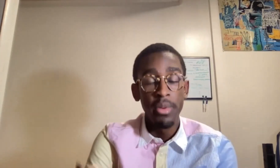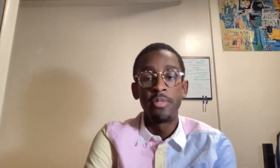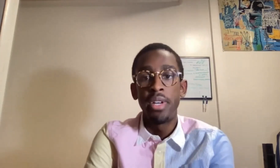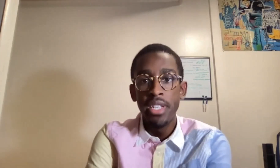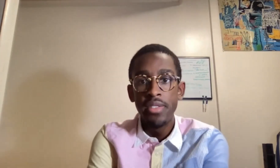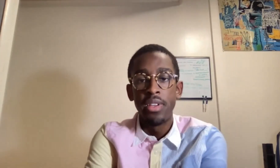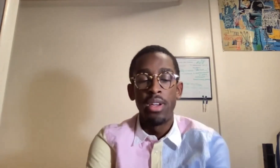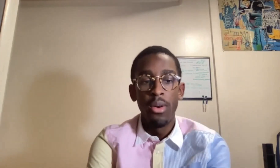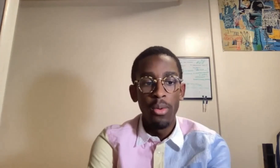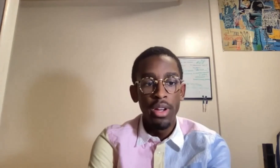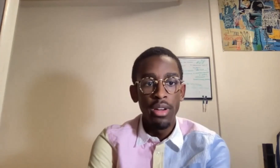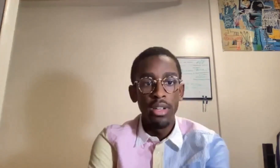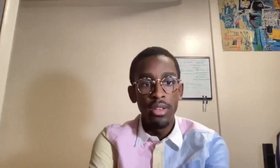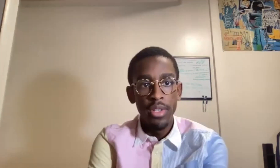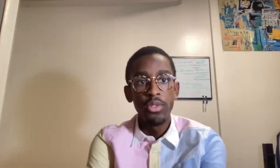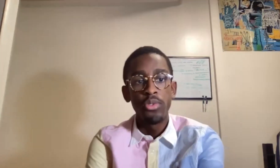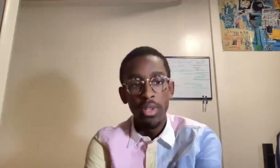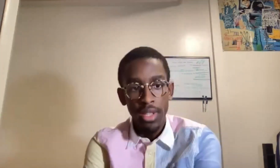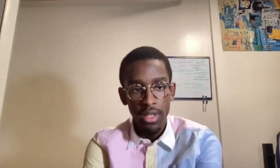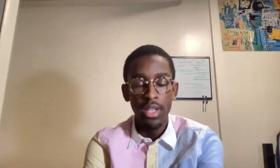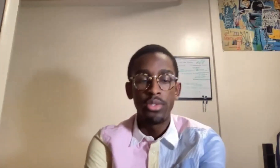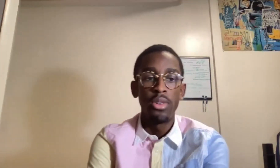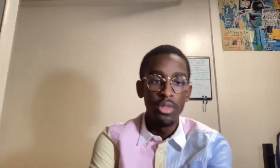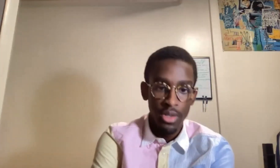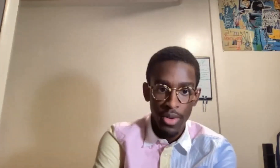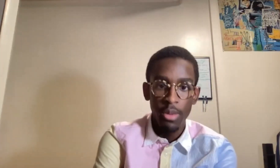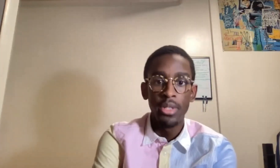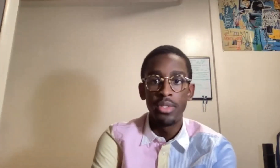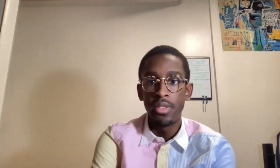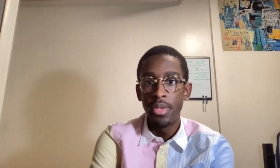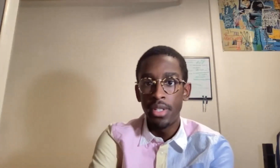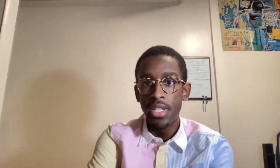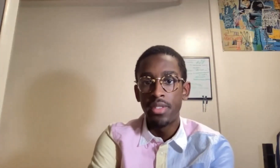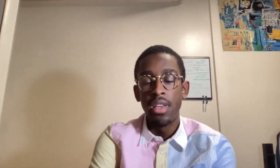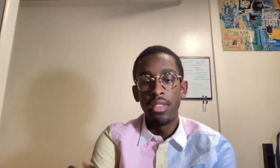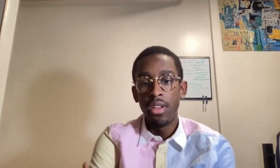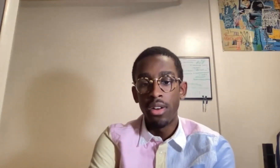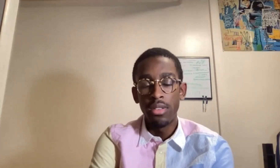Best Buddies. Where individuals with intellectual and or developmental disabilities they are